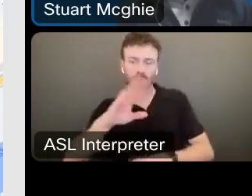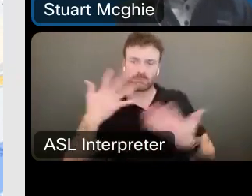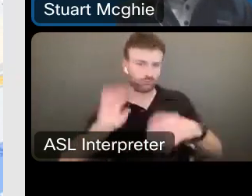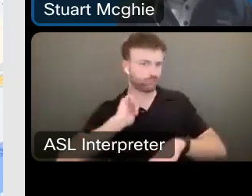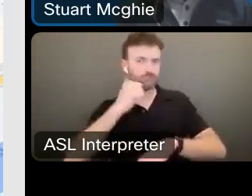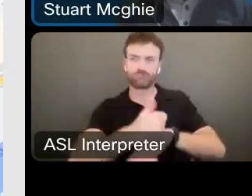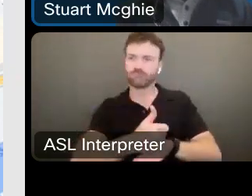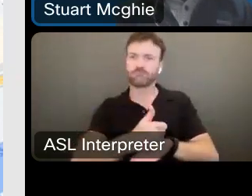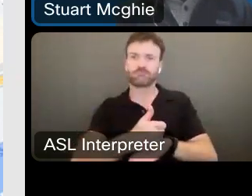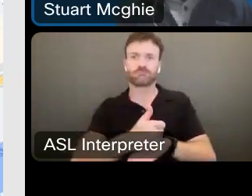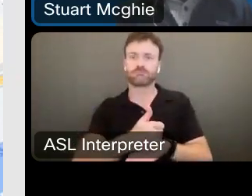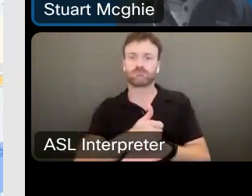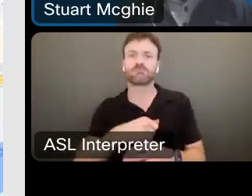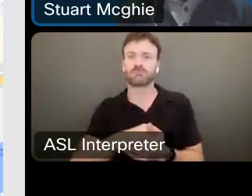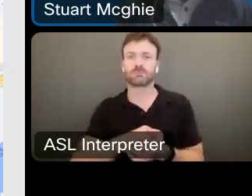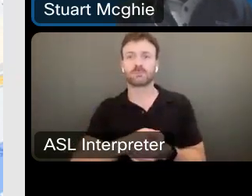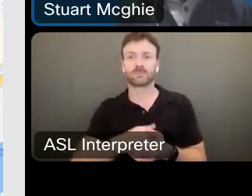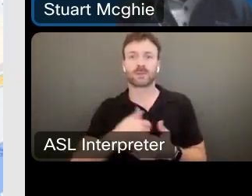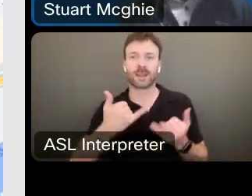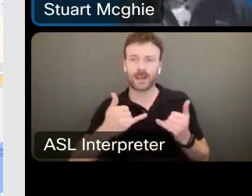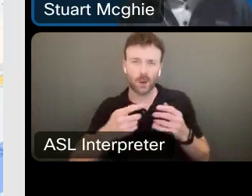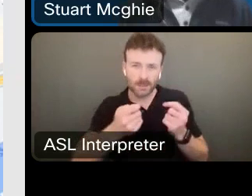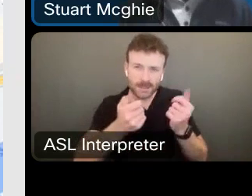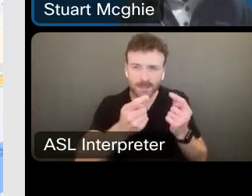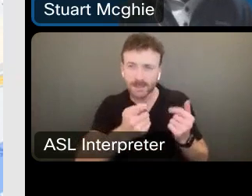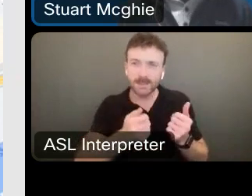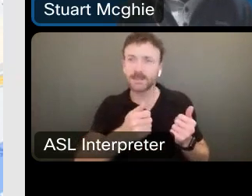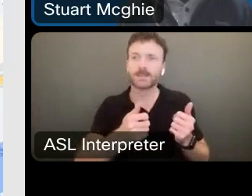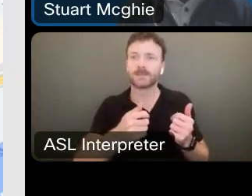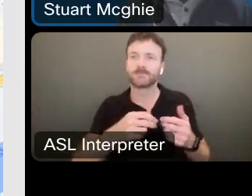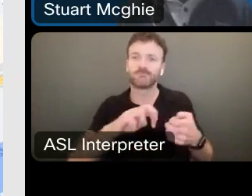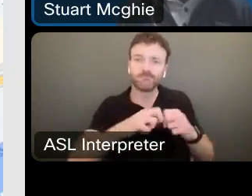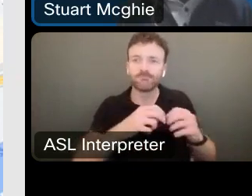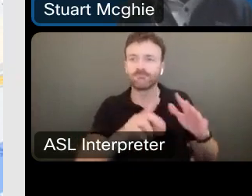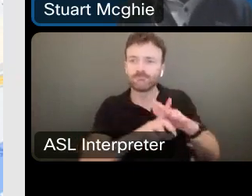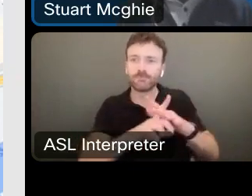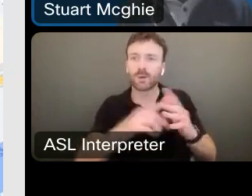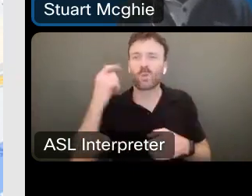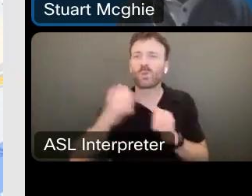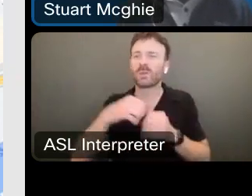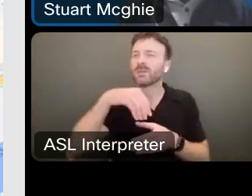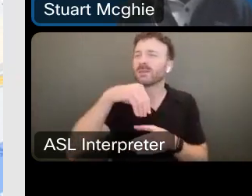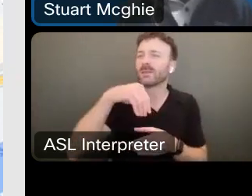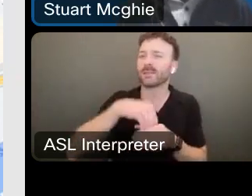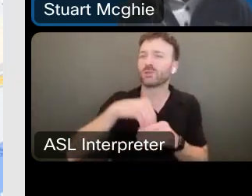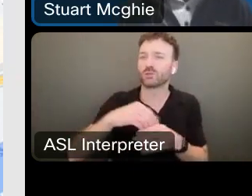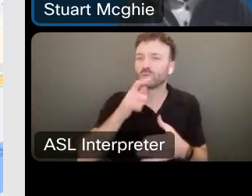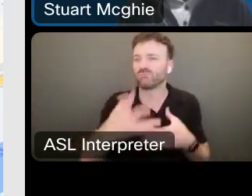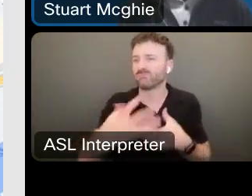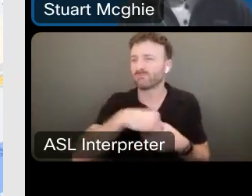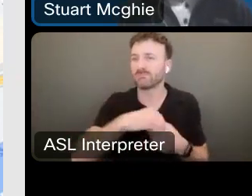We're going through the troubleshooting phases now with a lot of our internal players.